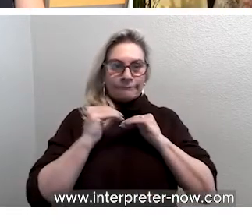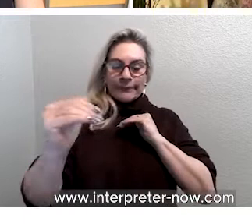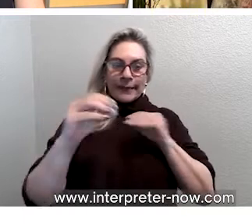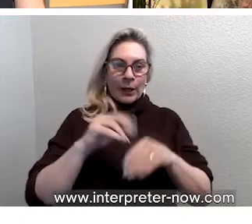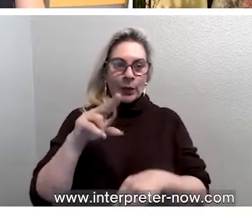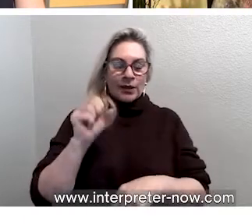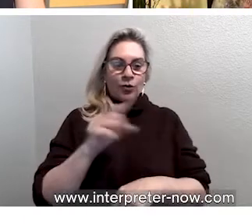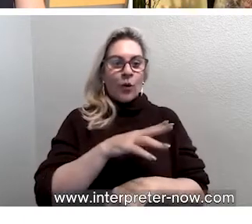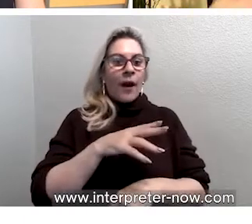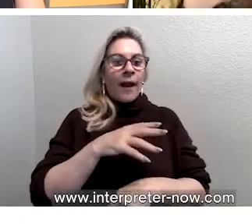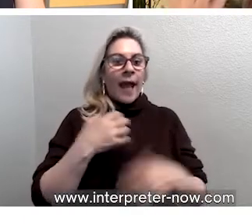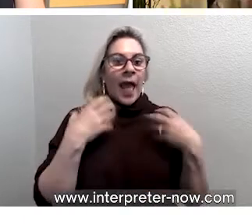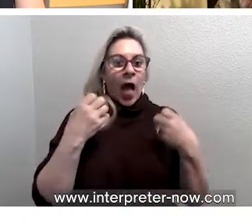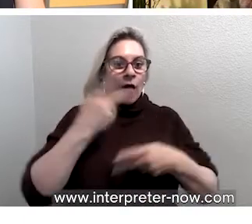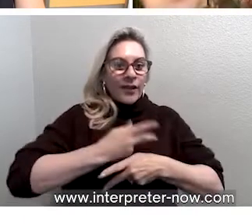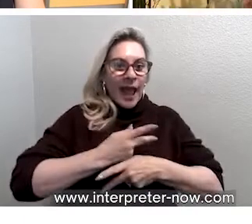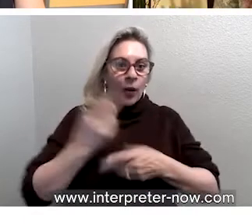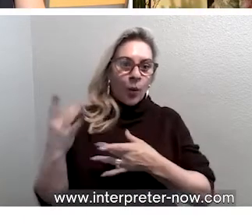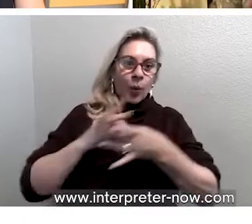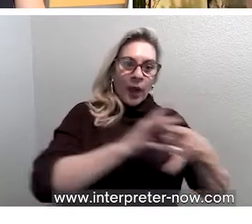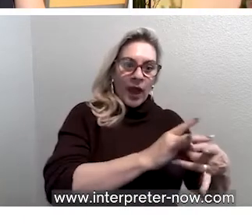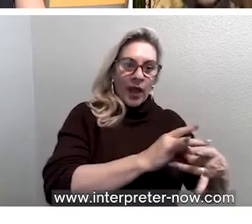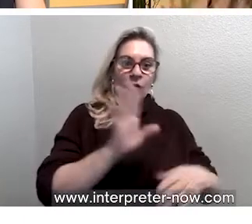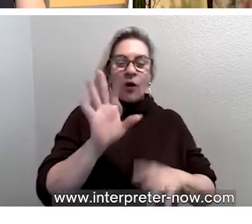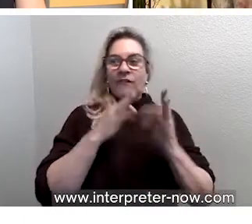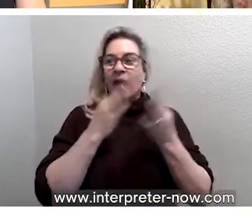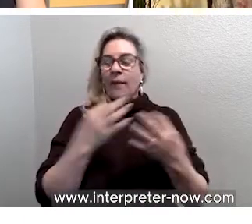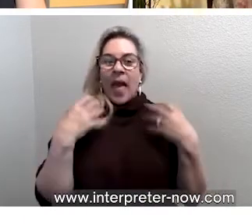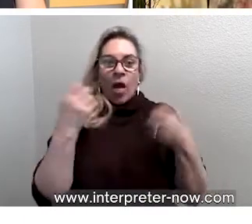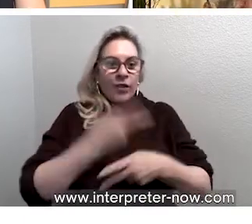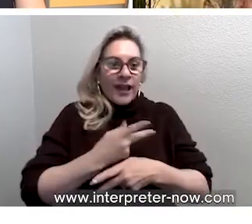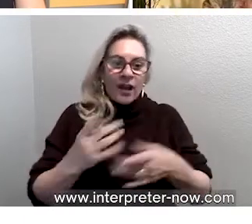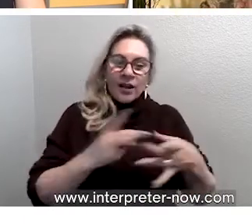care is tied to this, like your family's health care, like just so much is on the line for